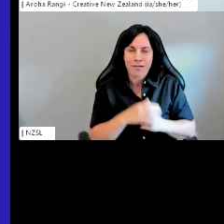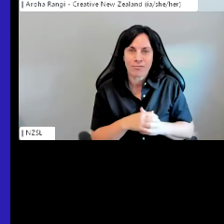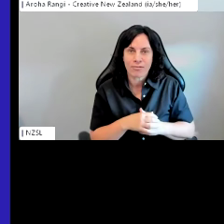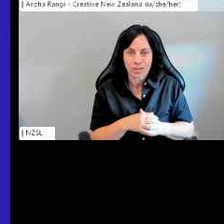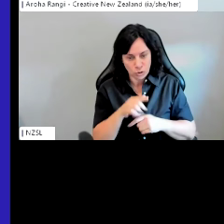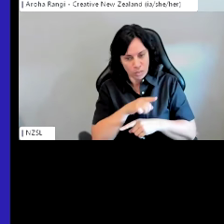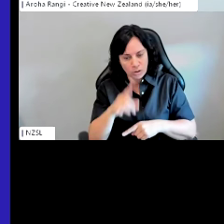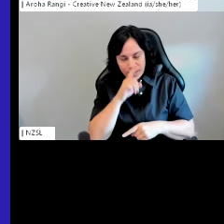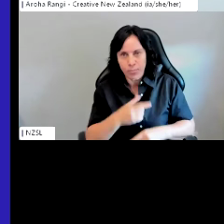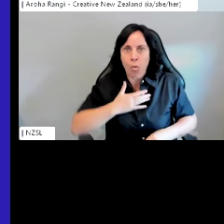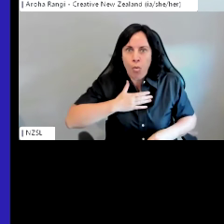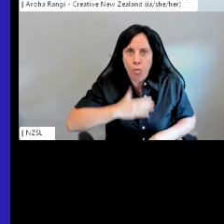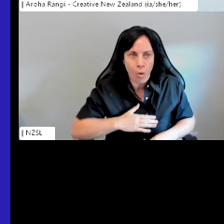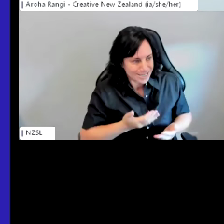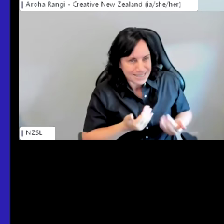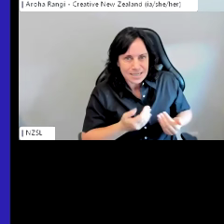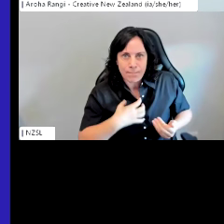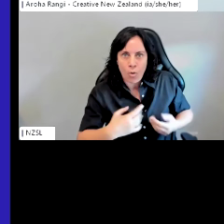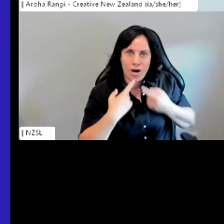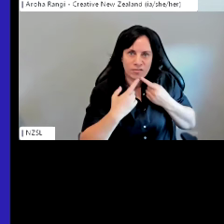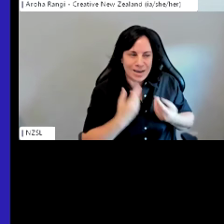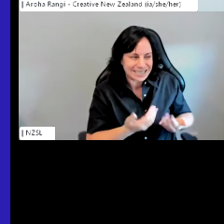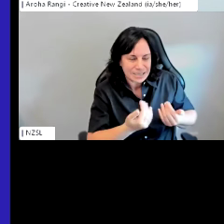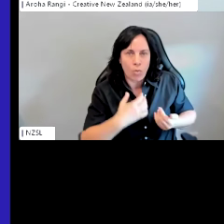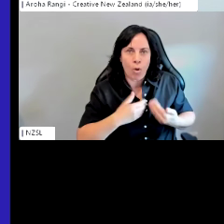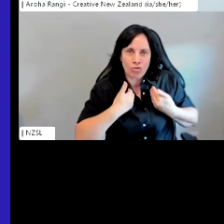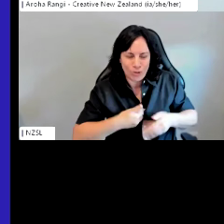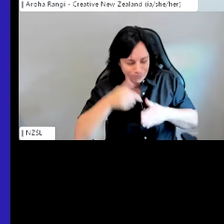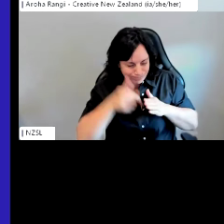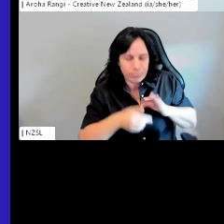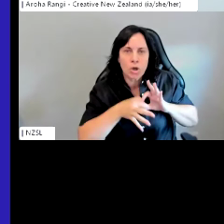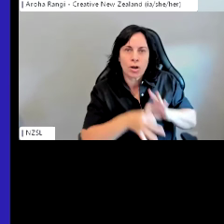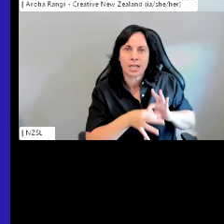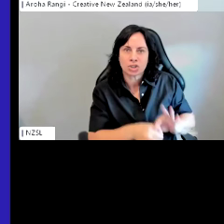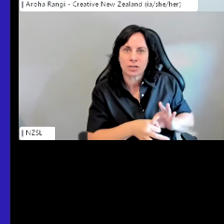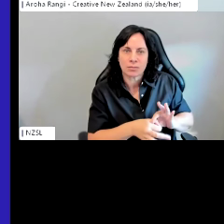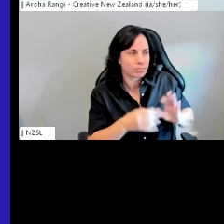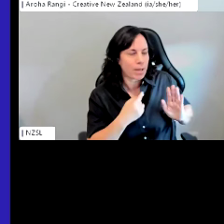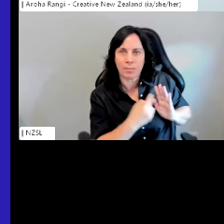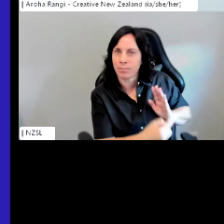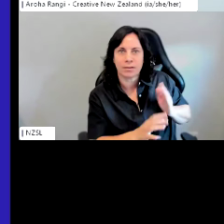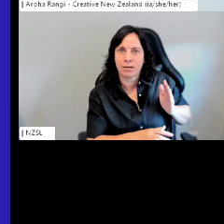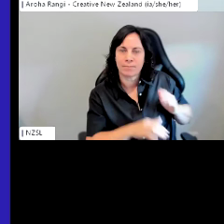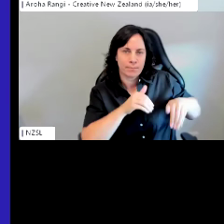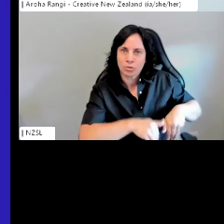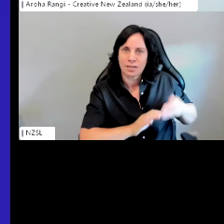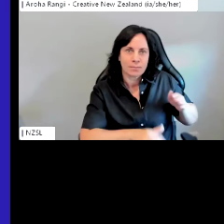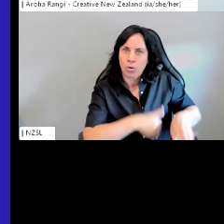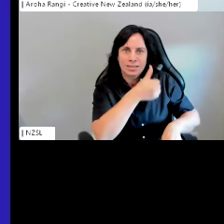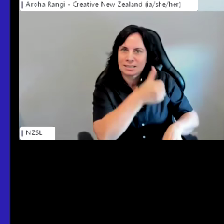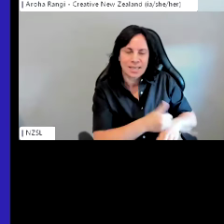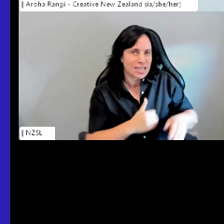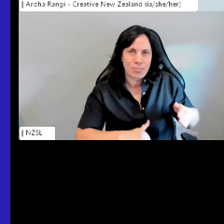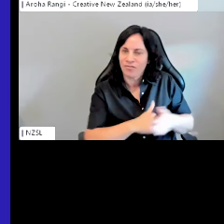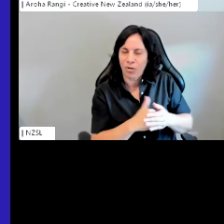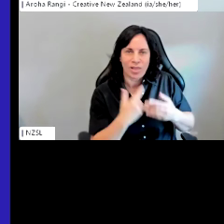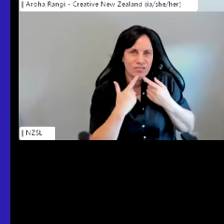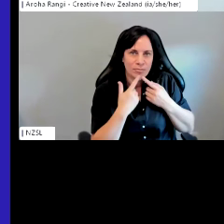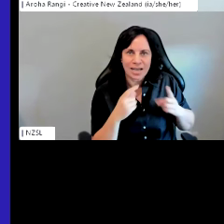wanting rich, deeper connection. And what we tend to have is patchy patchy databases. And